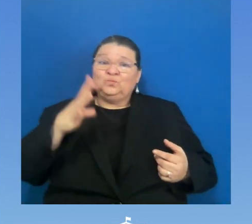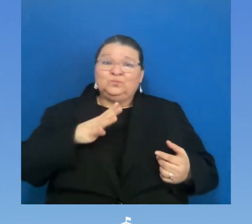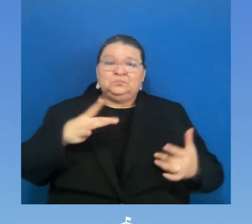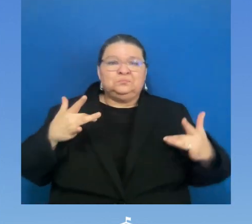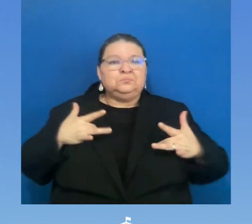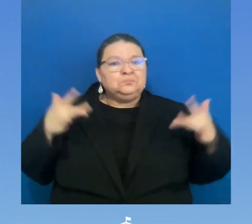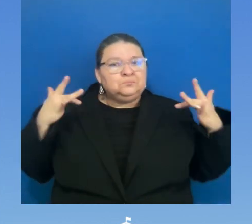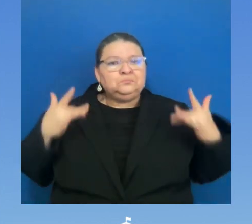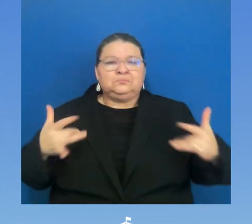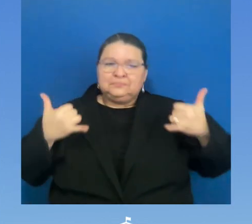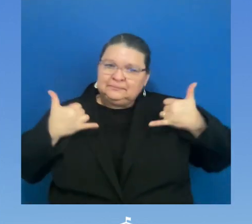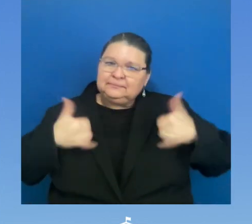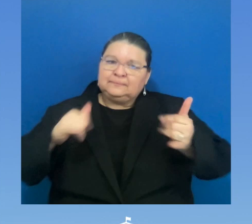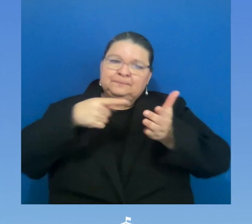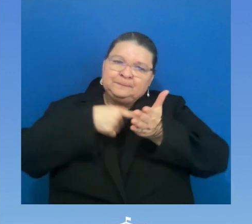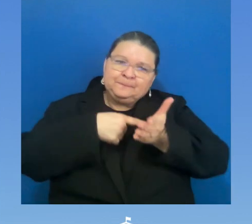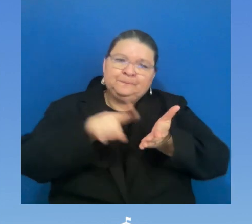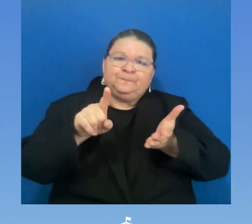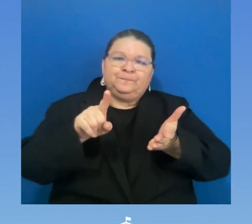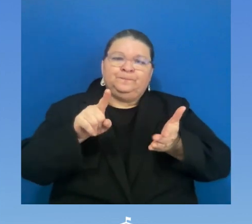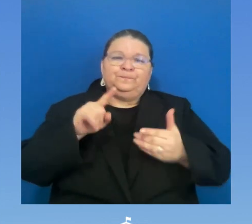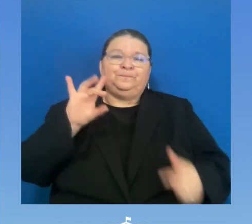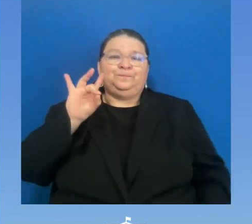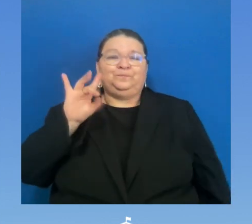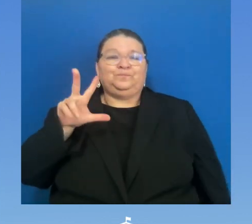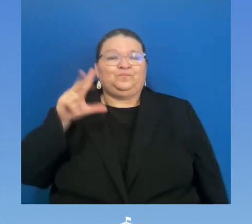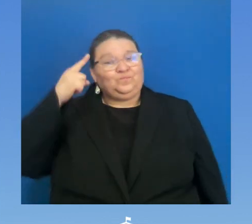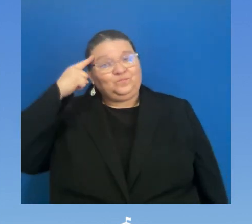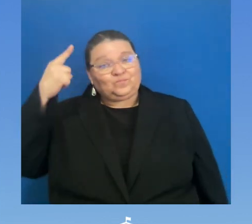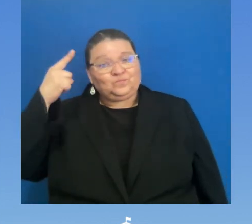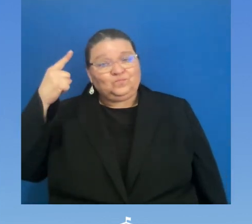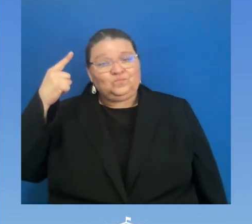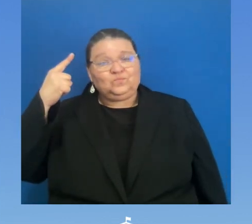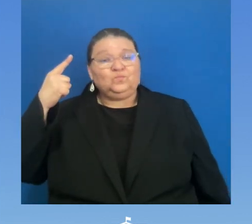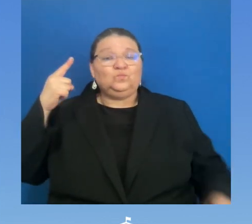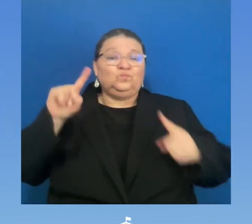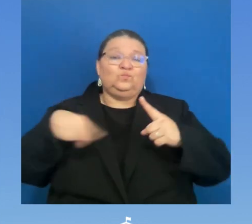to their male counterparts, with women of color making even less.